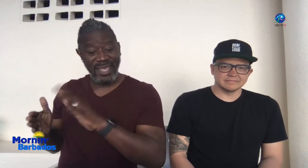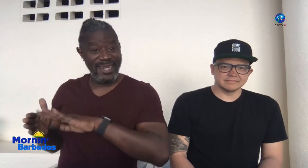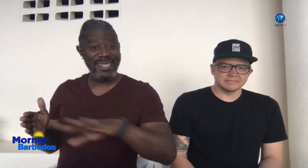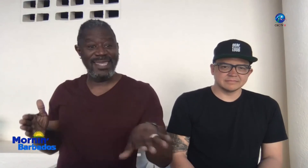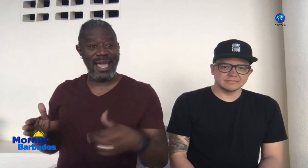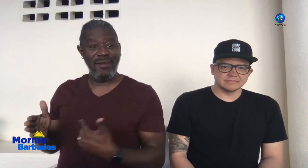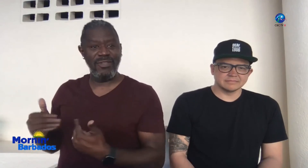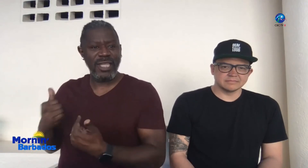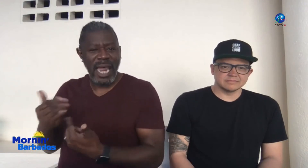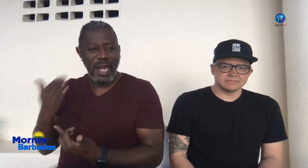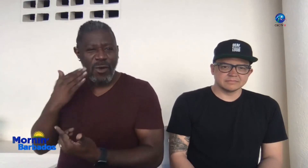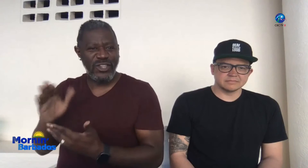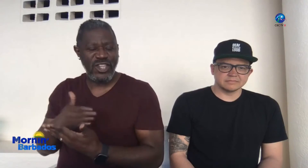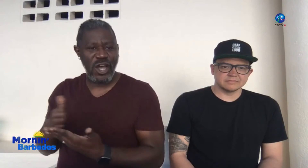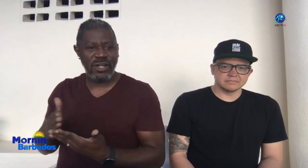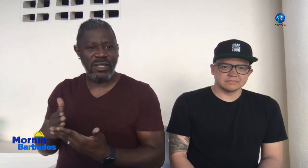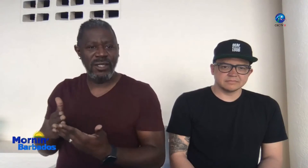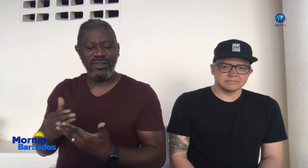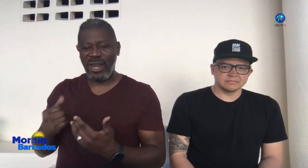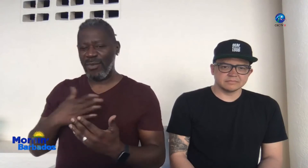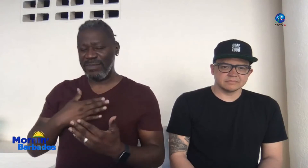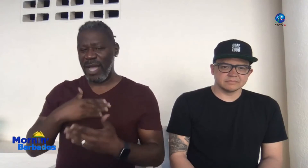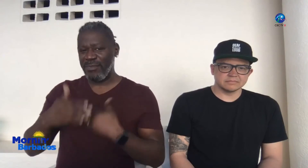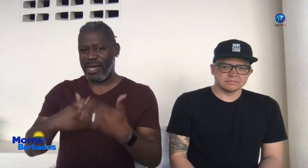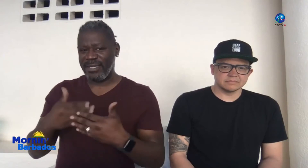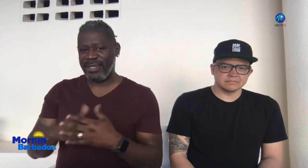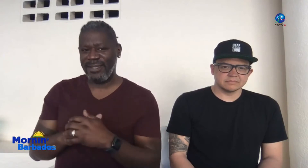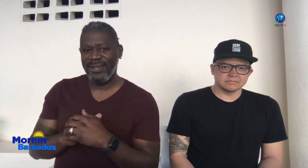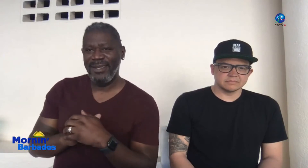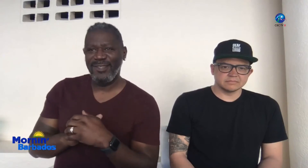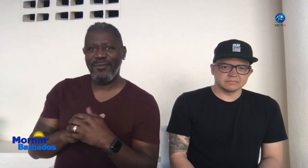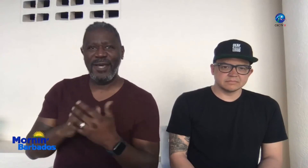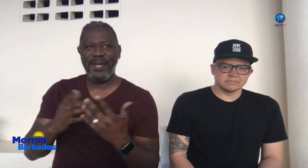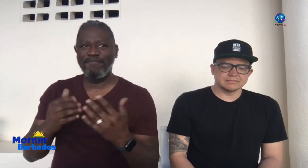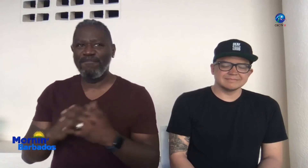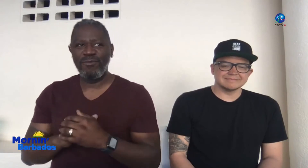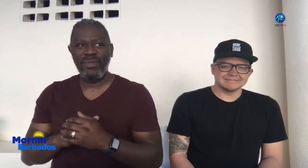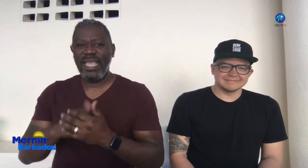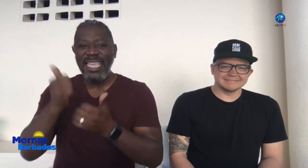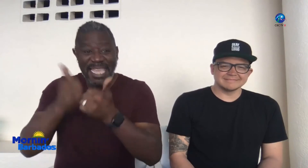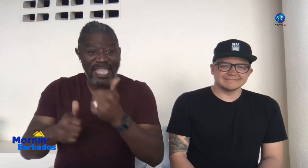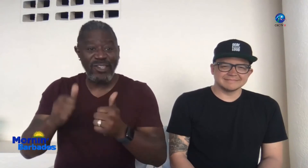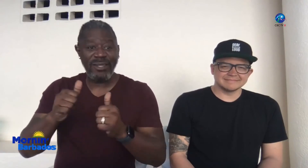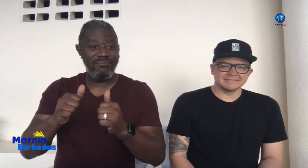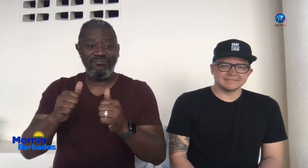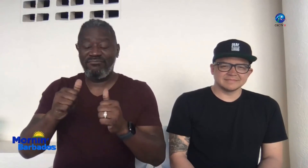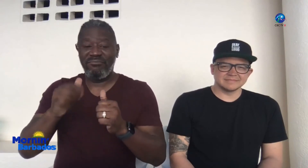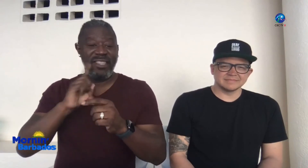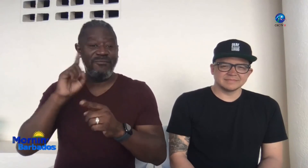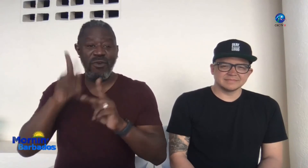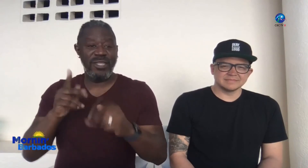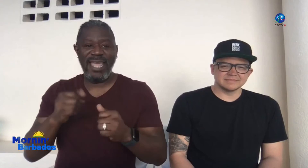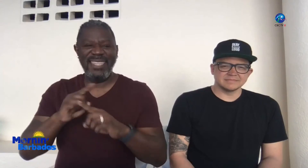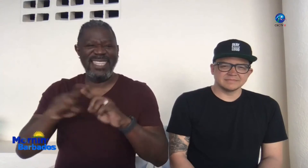then this is out then i know the song so that was my process so but um each that person has a